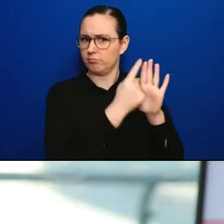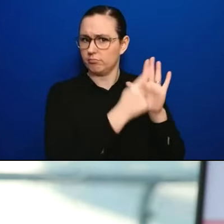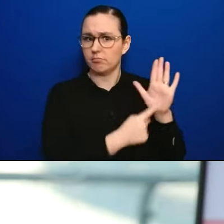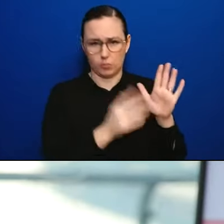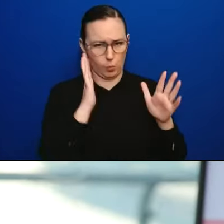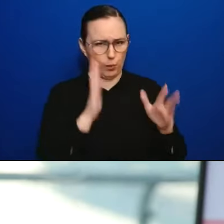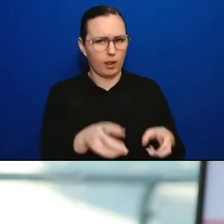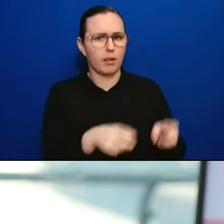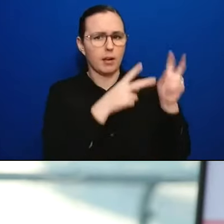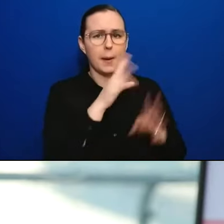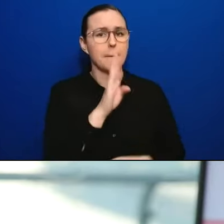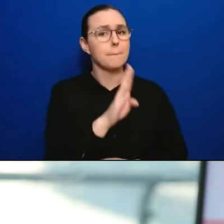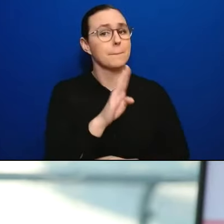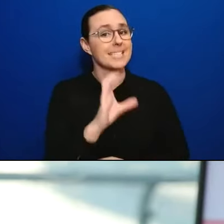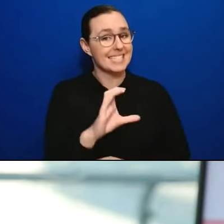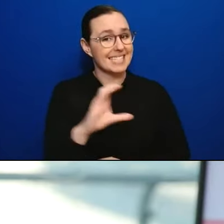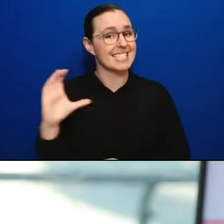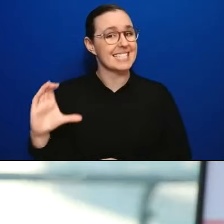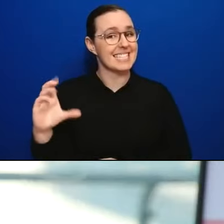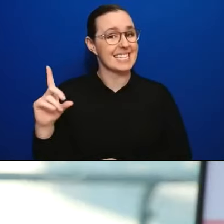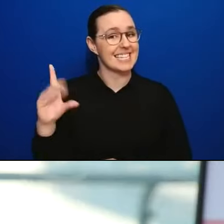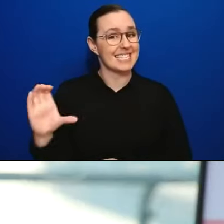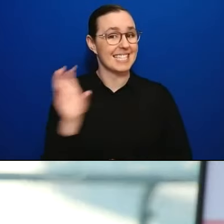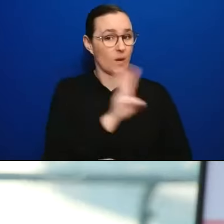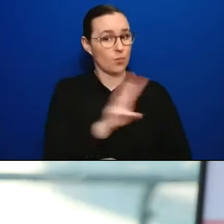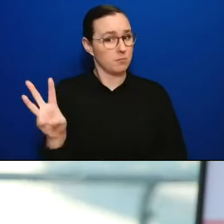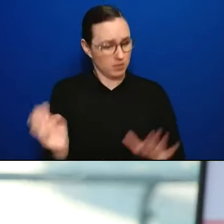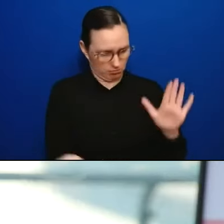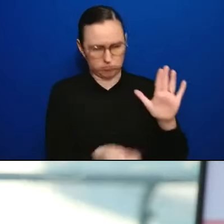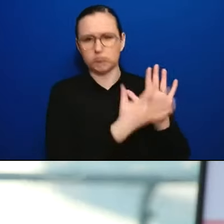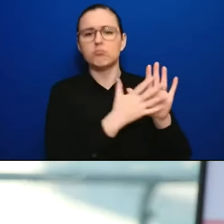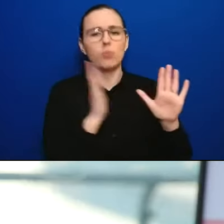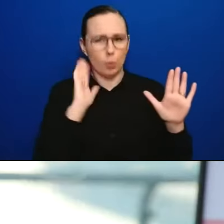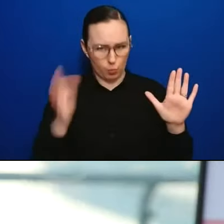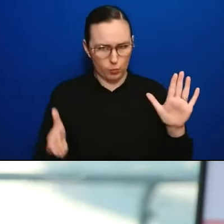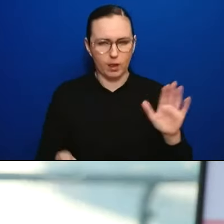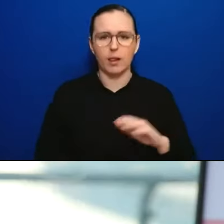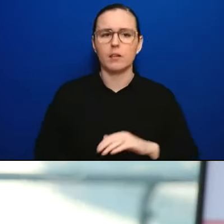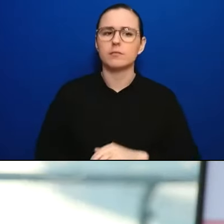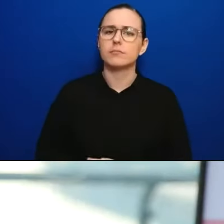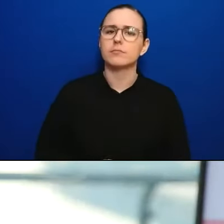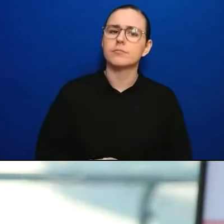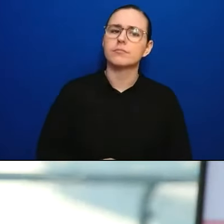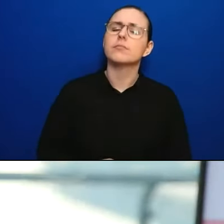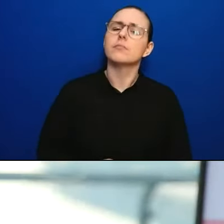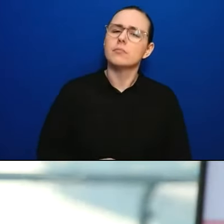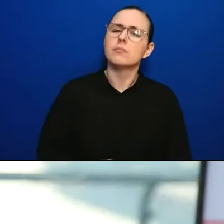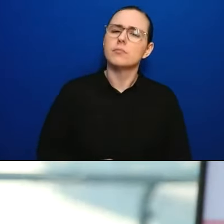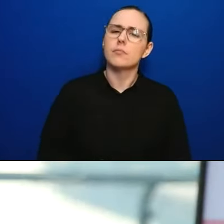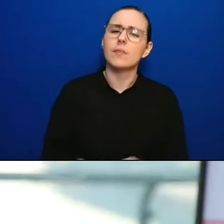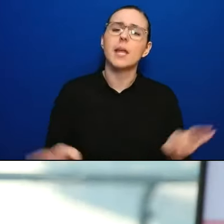And those will be posted on the BC CDC website later today.